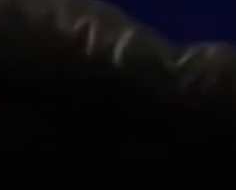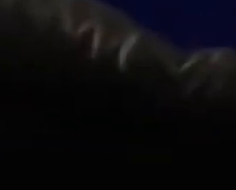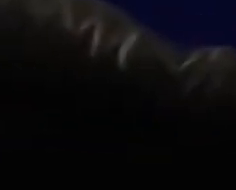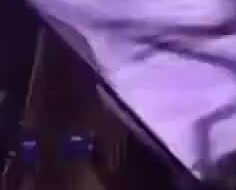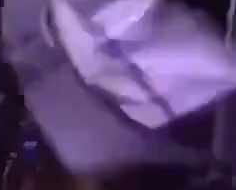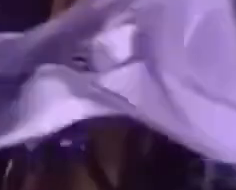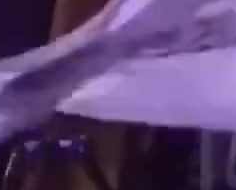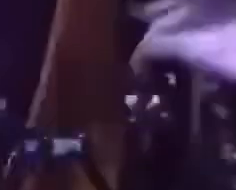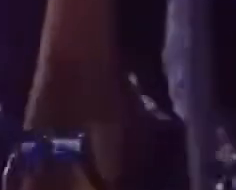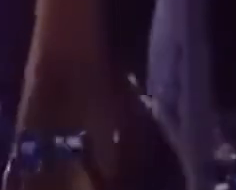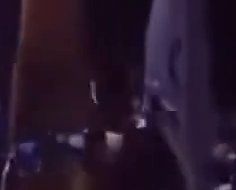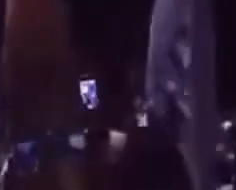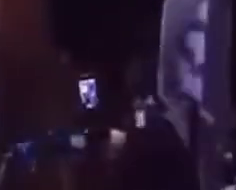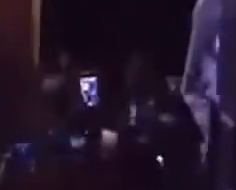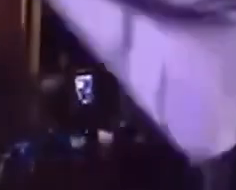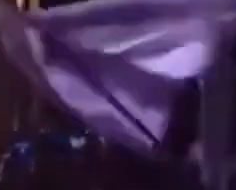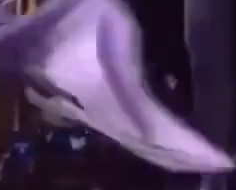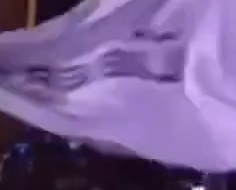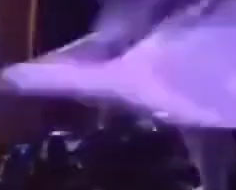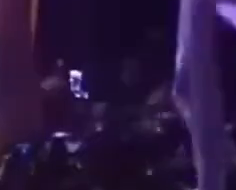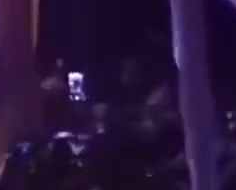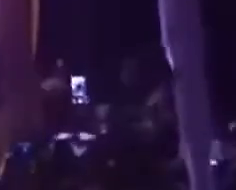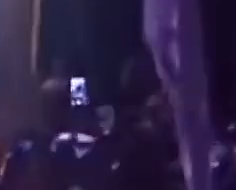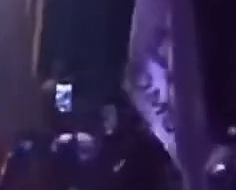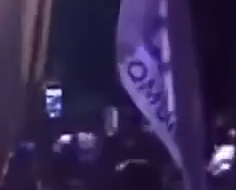a positive real interest rate, thus destroying the Phillips curve.